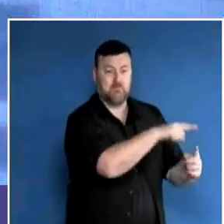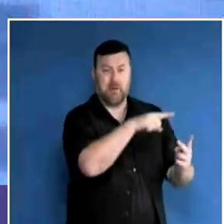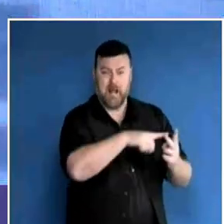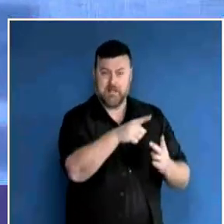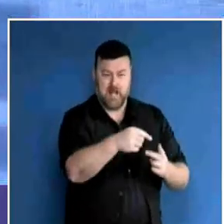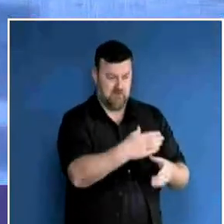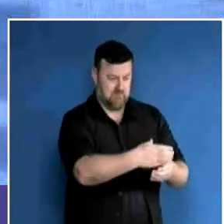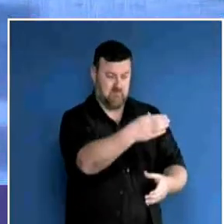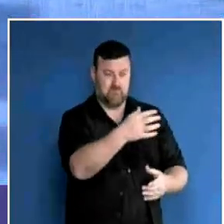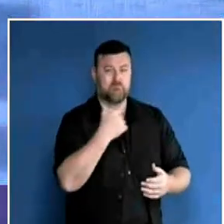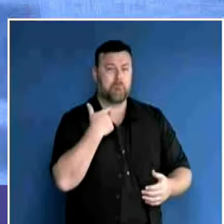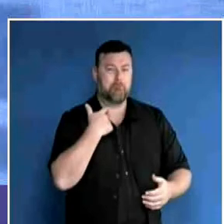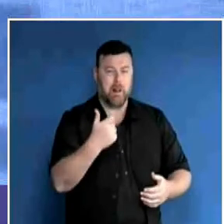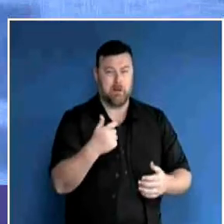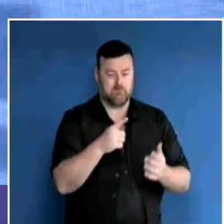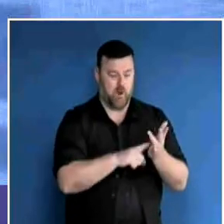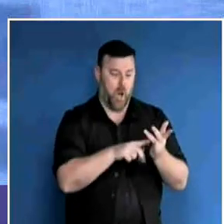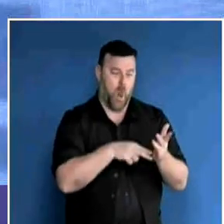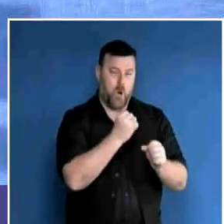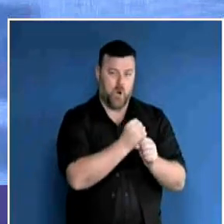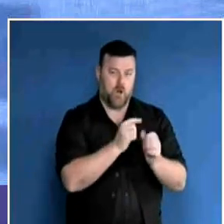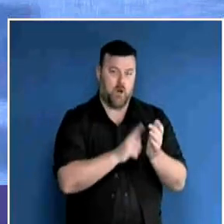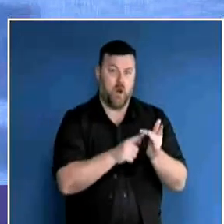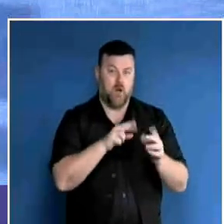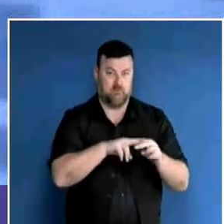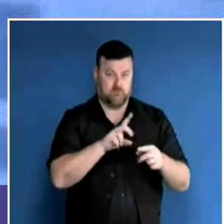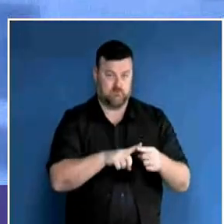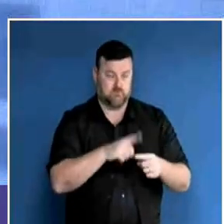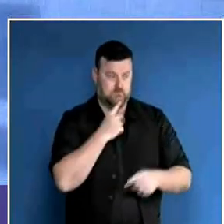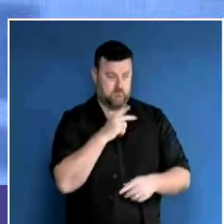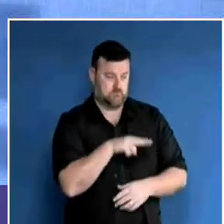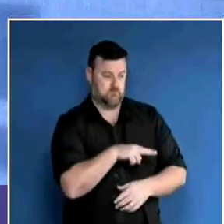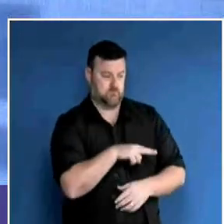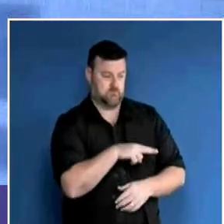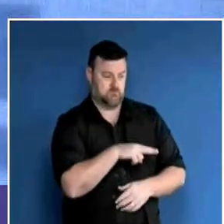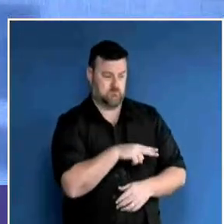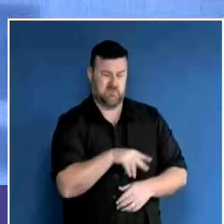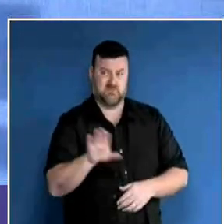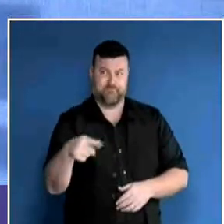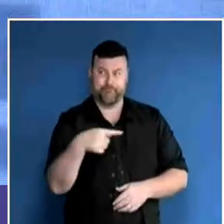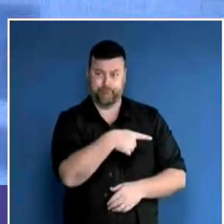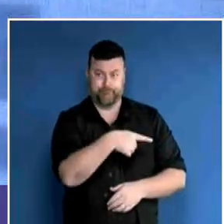You looked at the machine and said, "This is not a commercial machine." And you remember